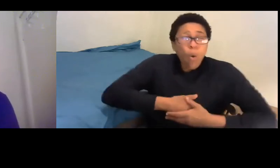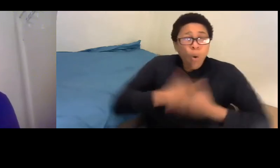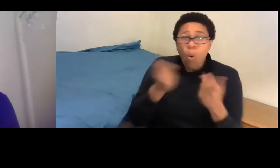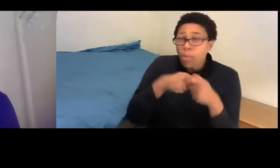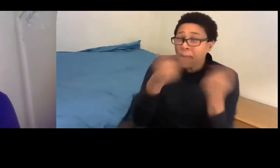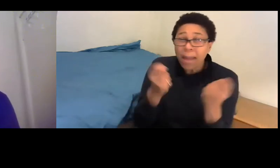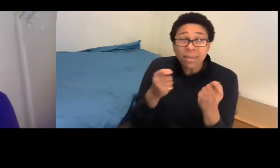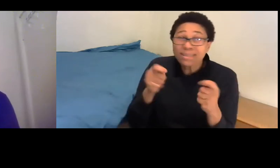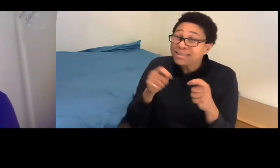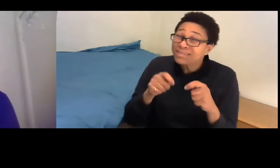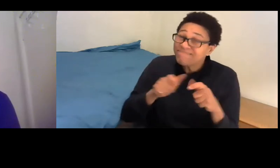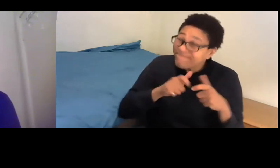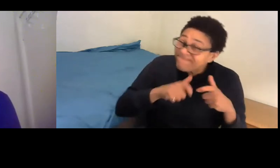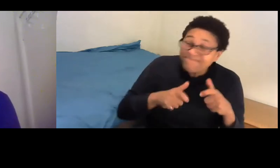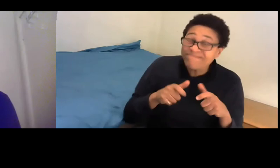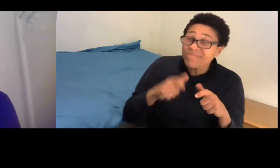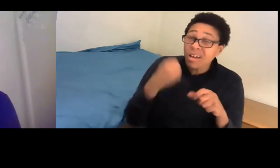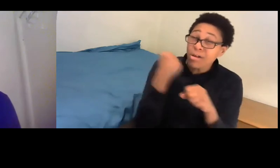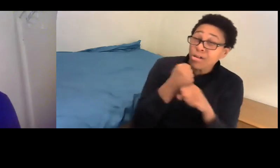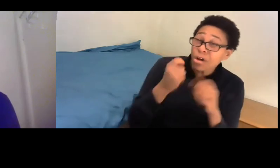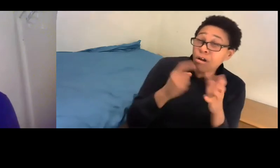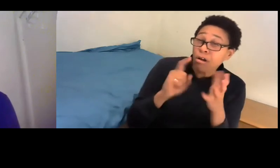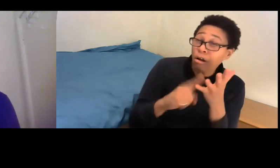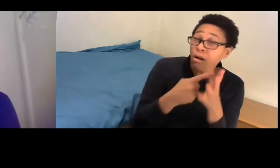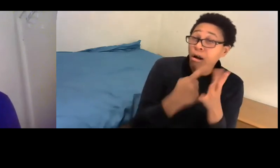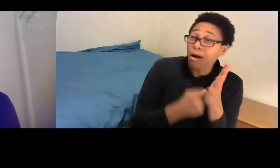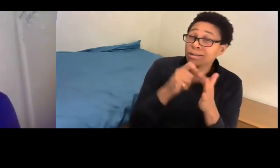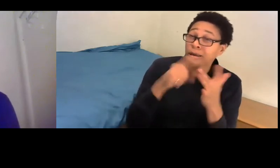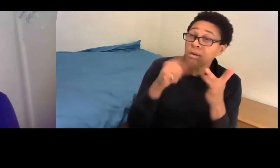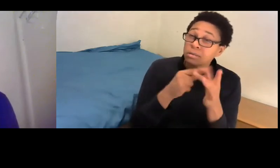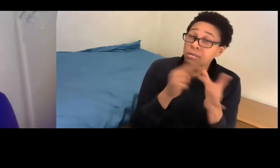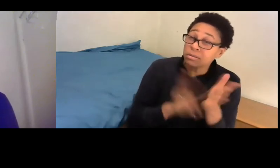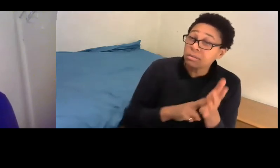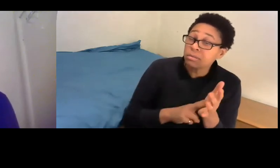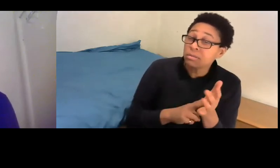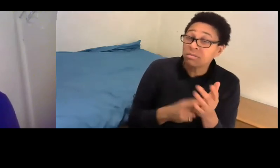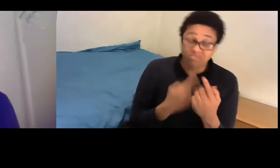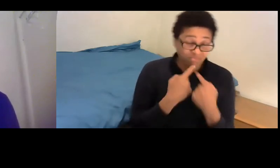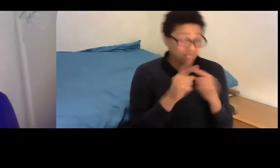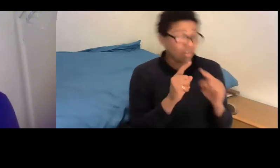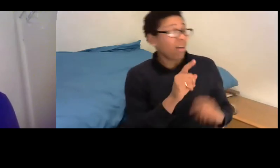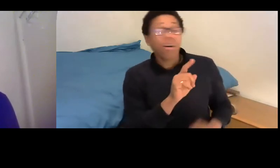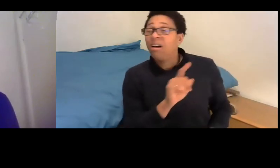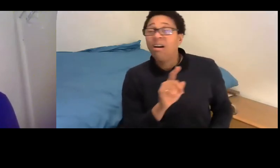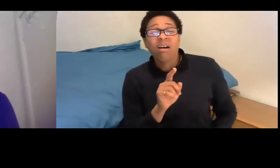be quite a black and white picture about, you know, these,